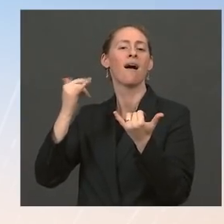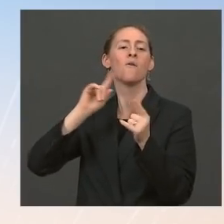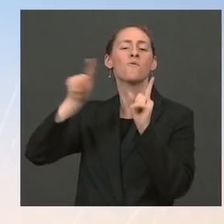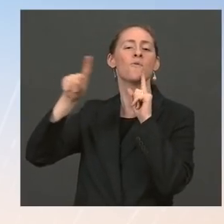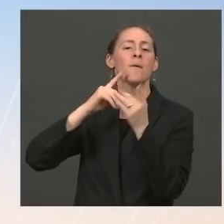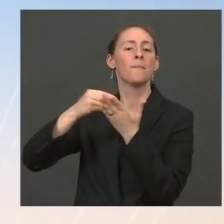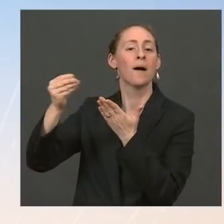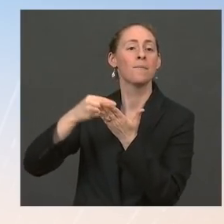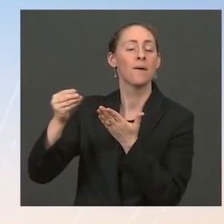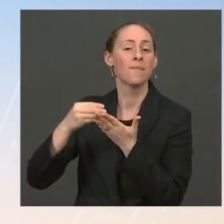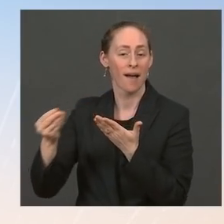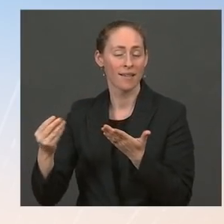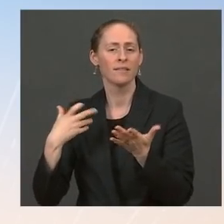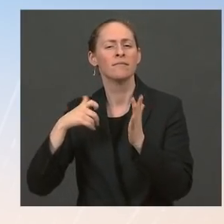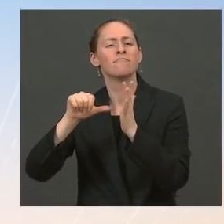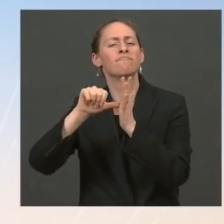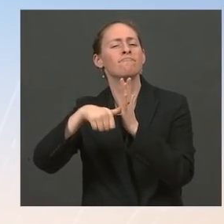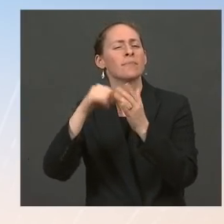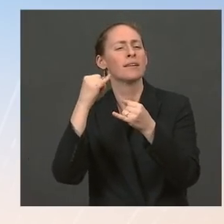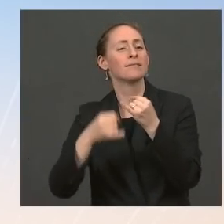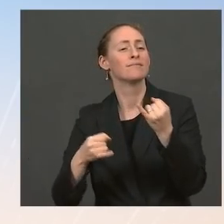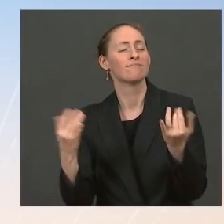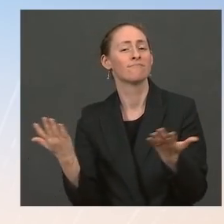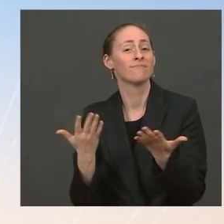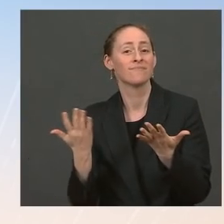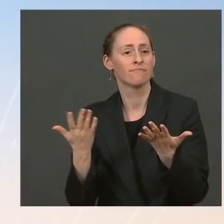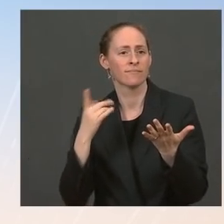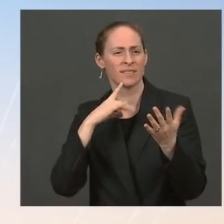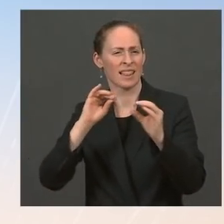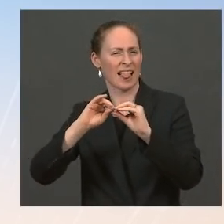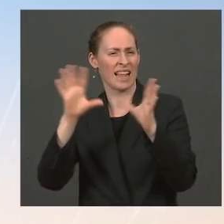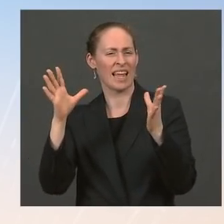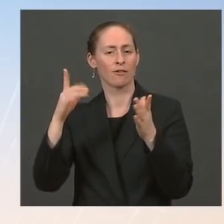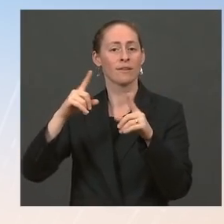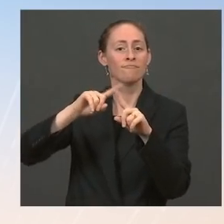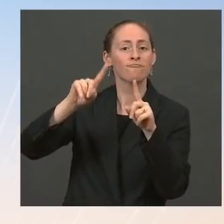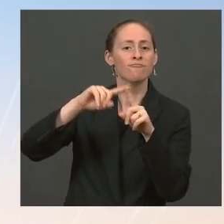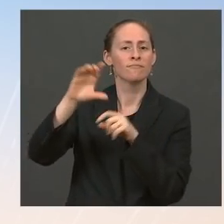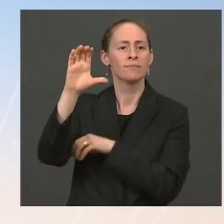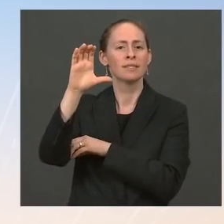and this is evidenced by, as I talk about these CEOs who have put out statements saying their stores --